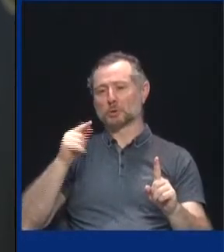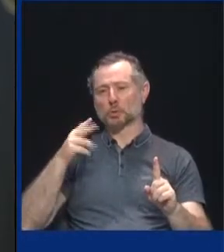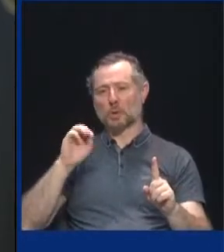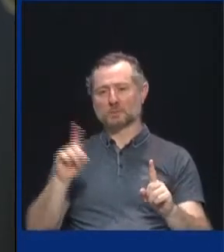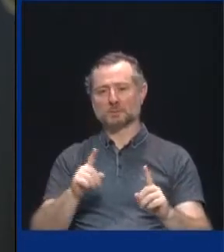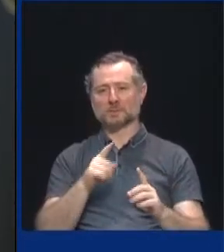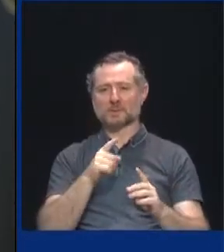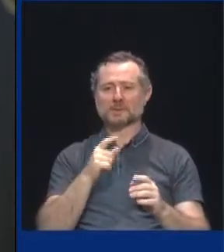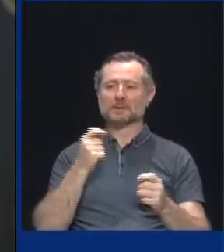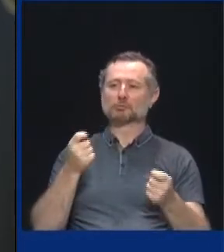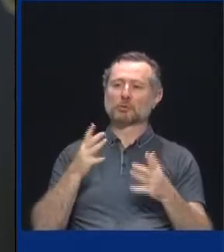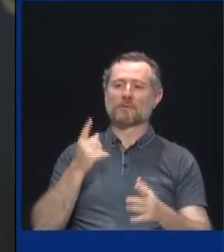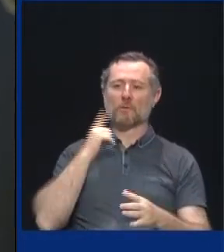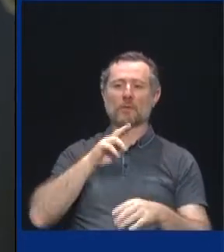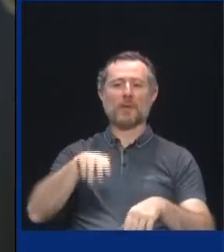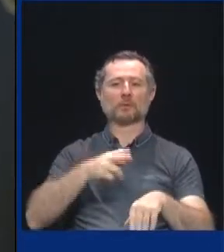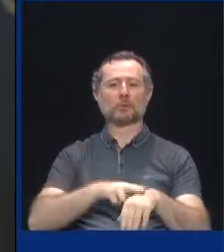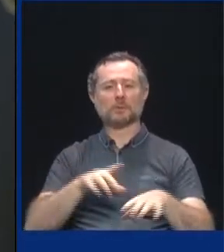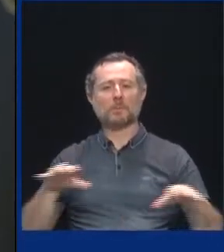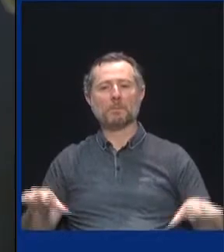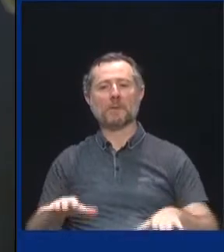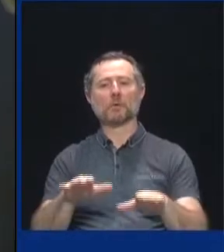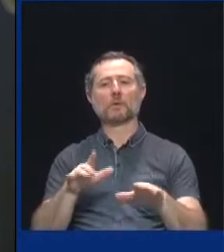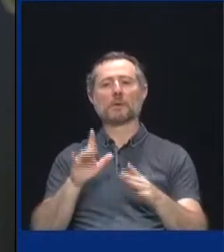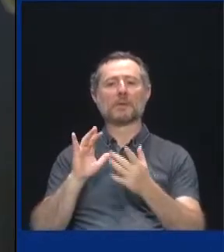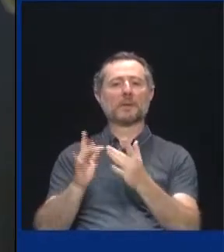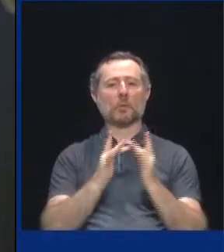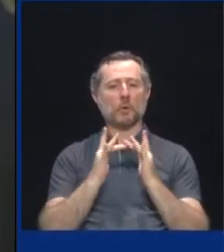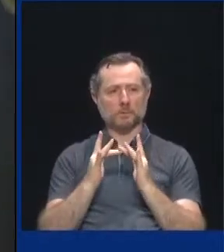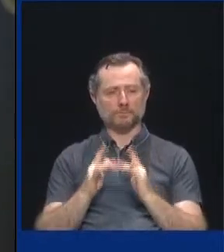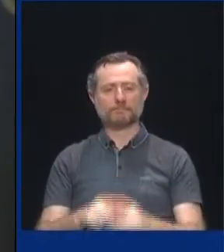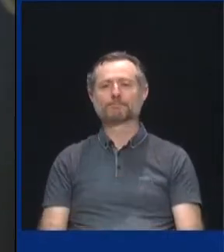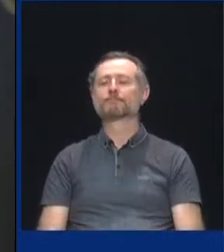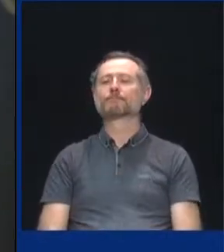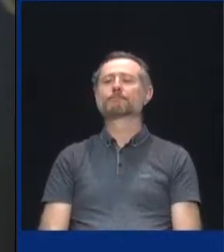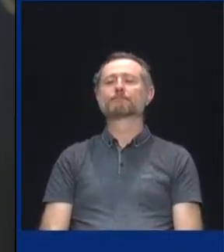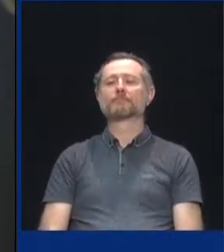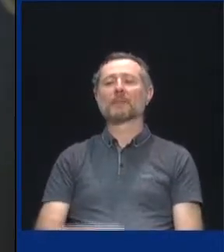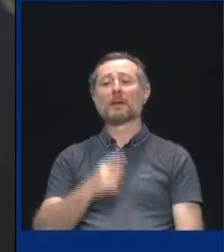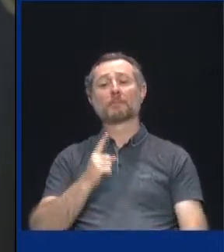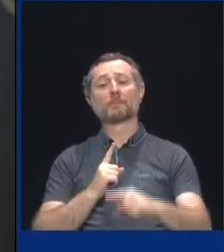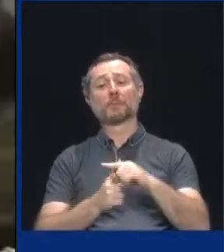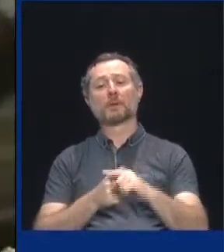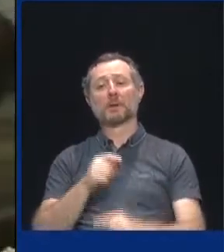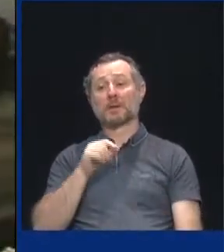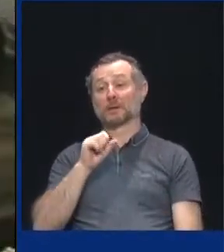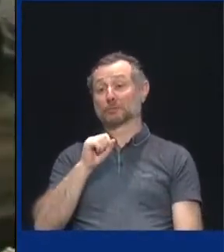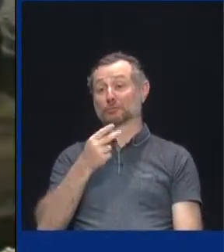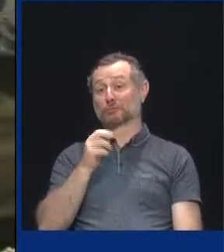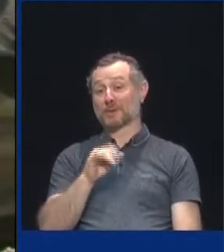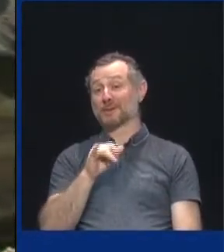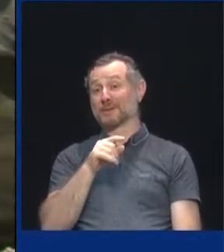SHARPTON WHO IS THE DIRECTOR OF MEMBERSHIP FOR THE NATIONAL ACTION NETWORK.